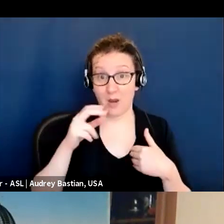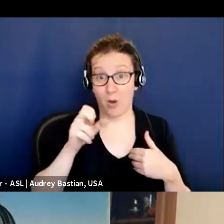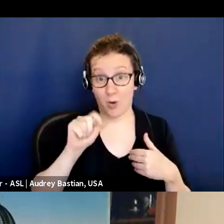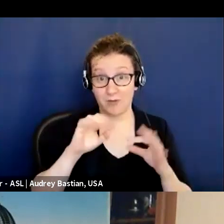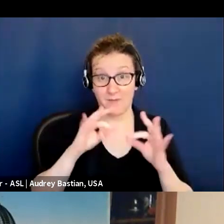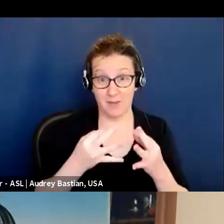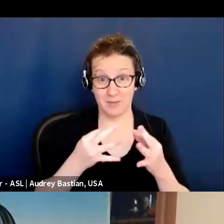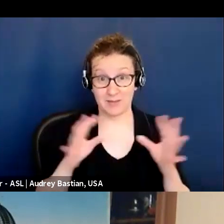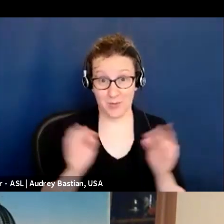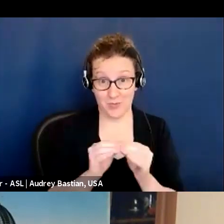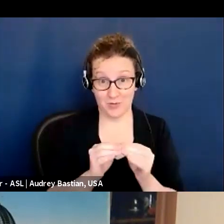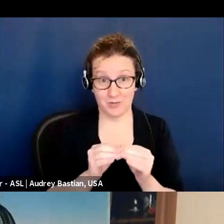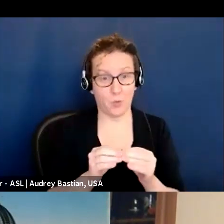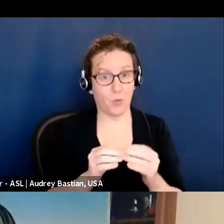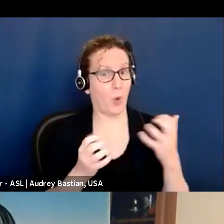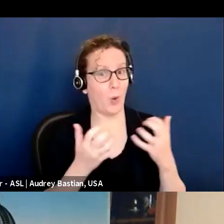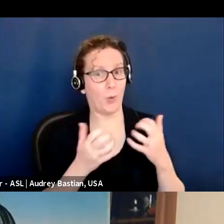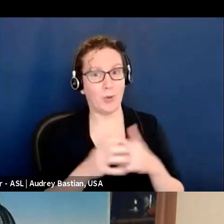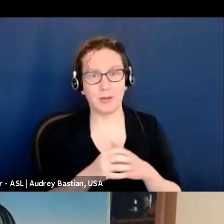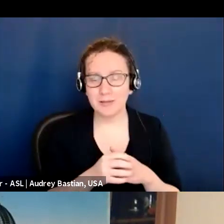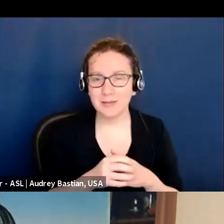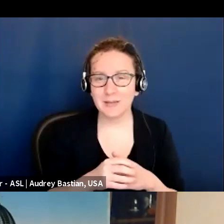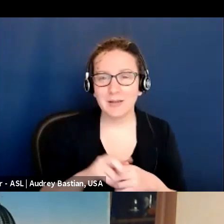Woah, Ok! MICHELLE SHE: yeah. The first one was